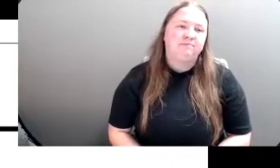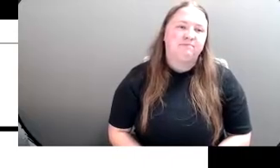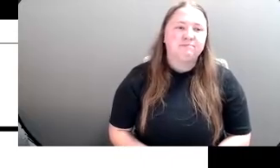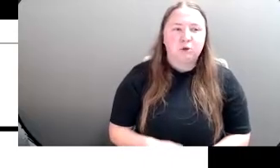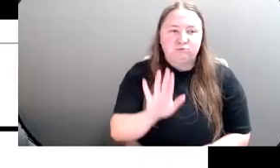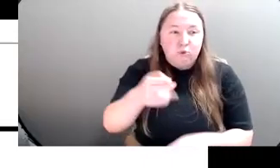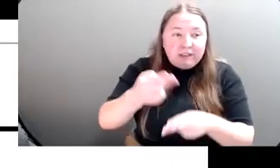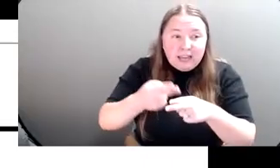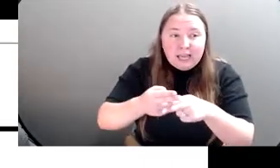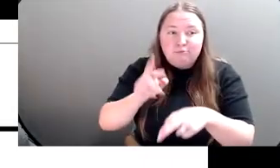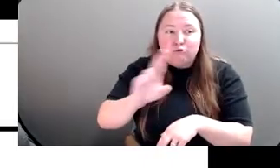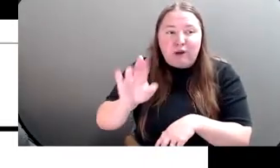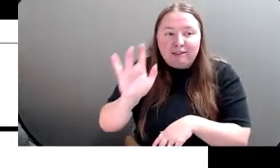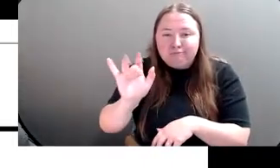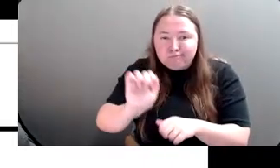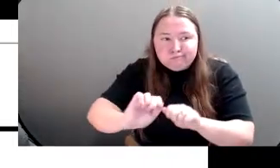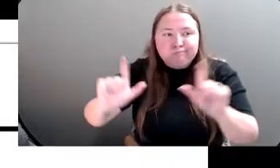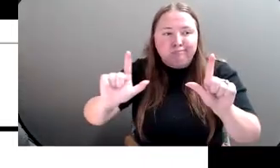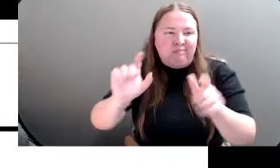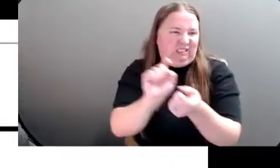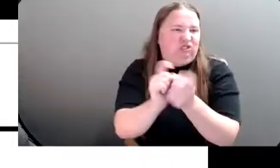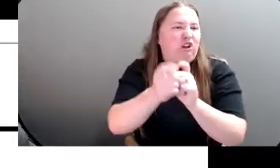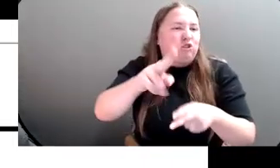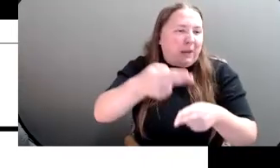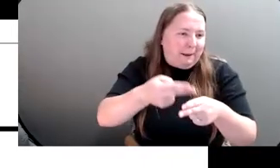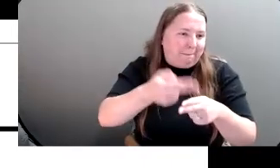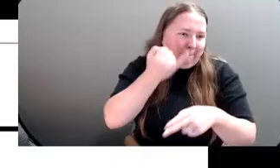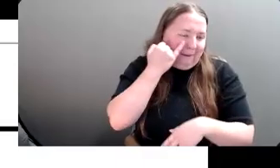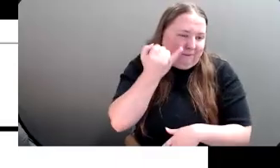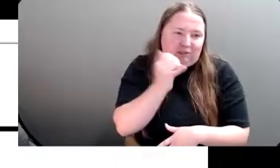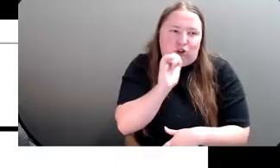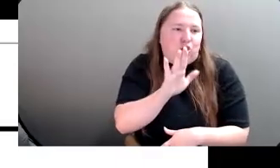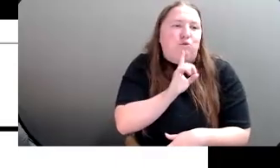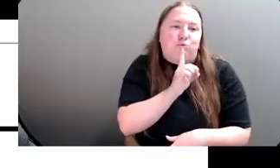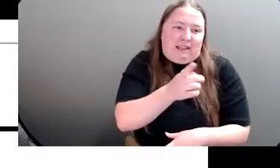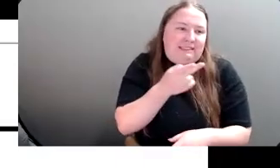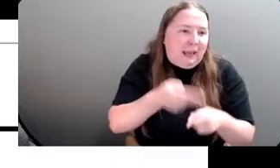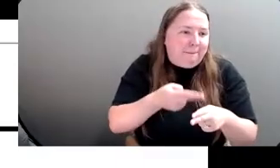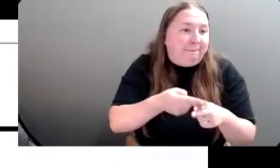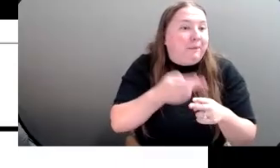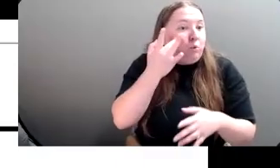right click, and then you should be able to open it up and rename yourself. And that's just so we can give you credit for attending.